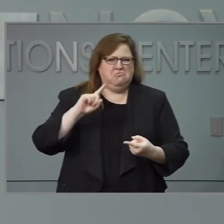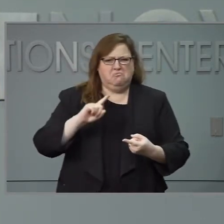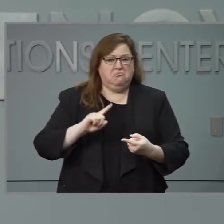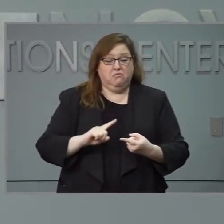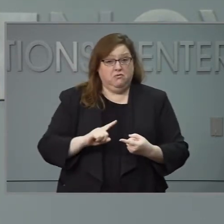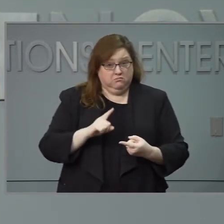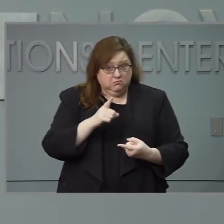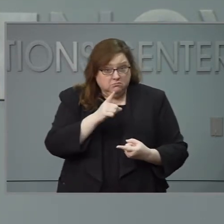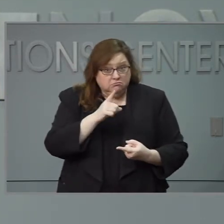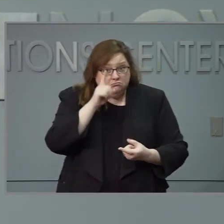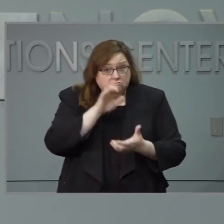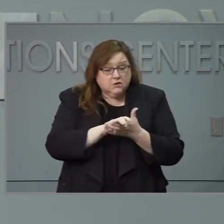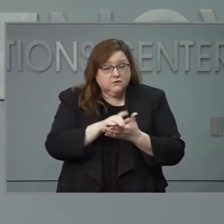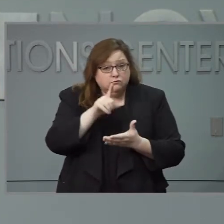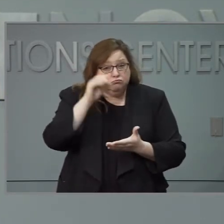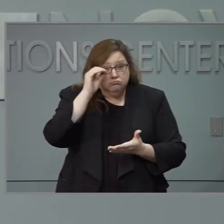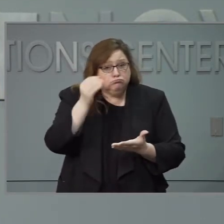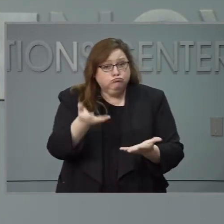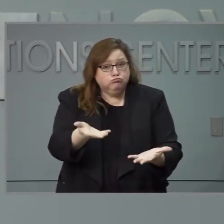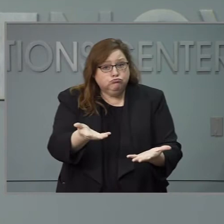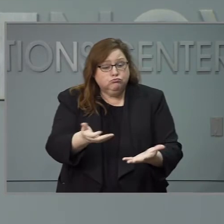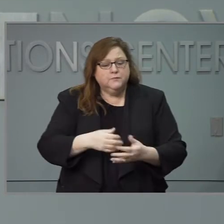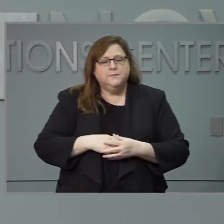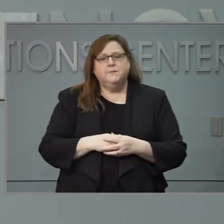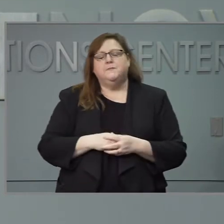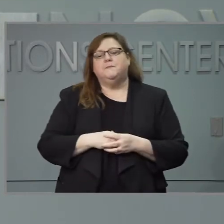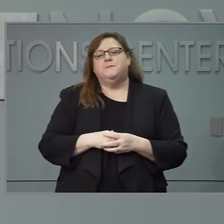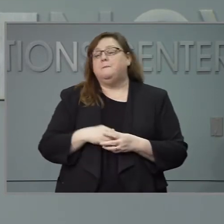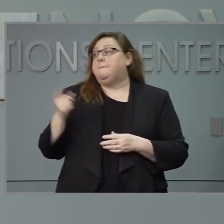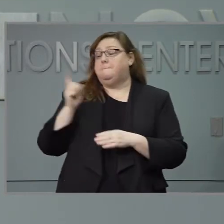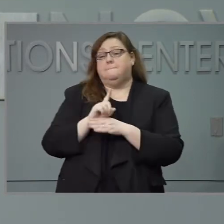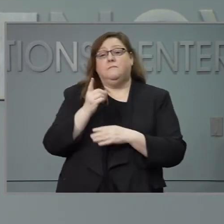IMPACTO >> Mr. Goforth: LA SIGUIENTE